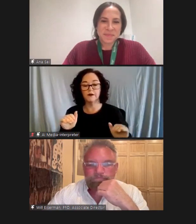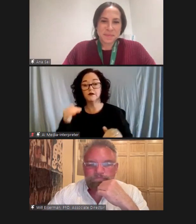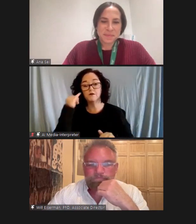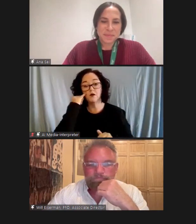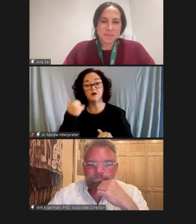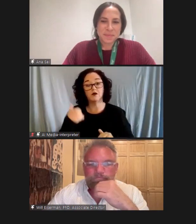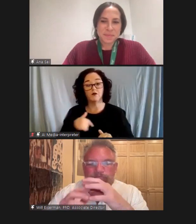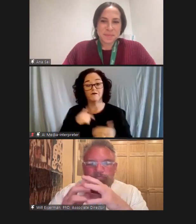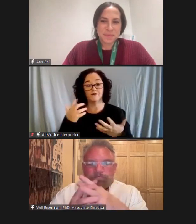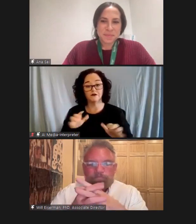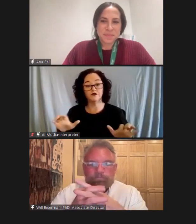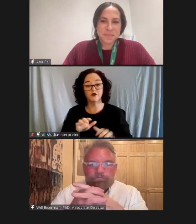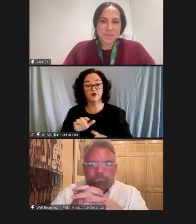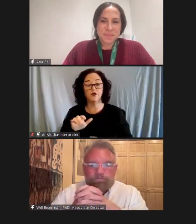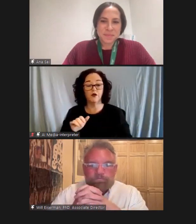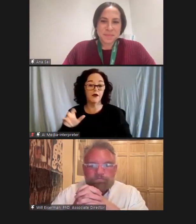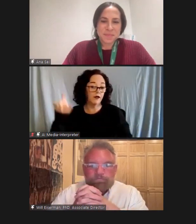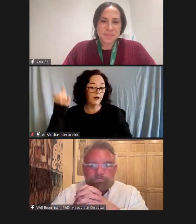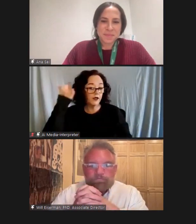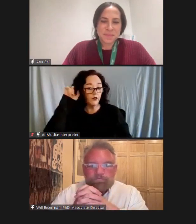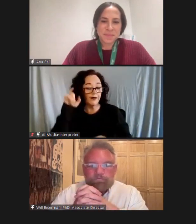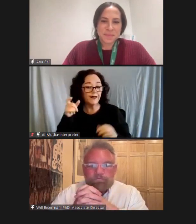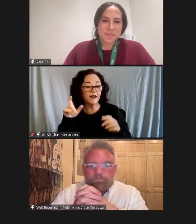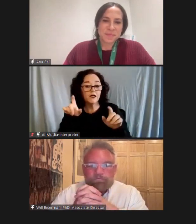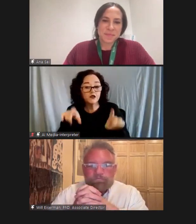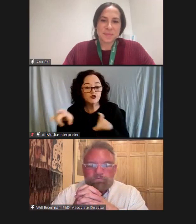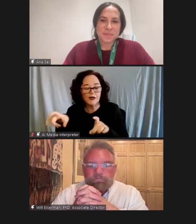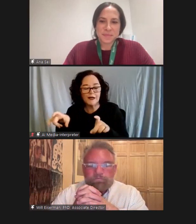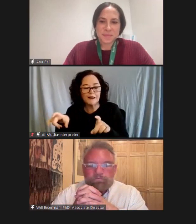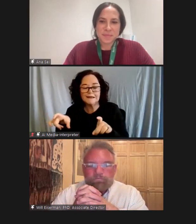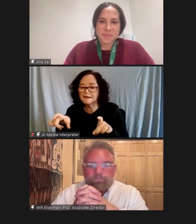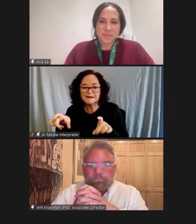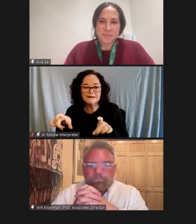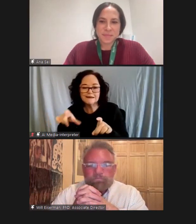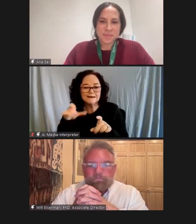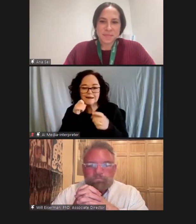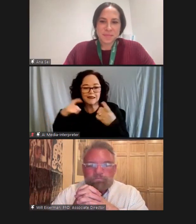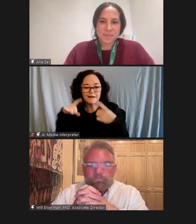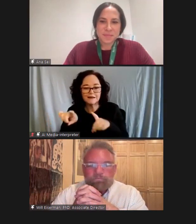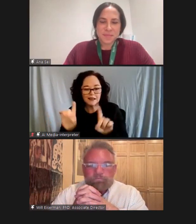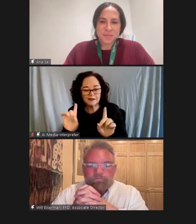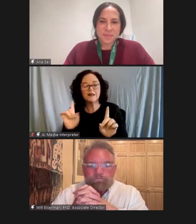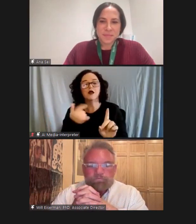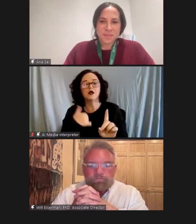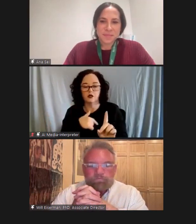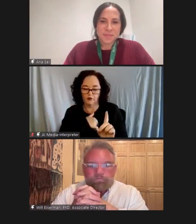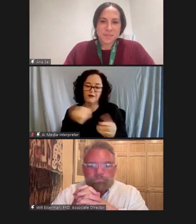and maybe not seen it be as successful